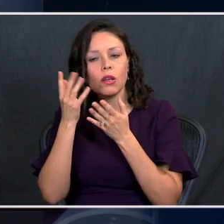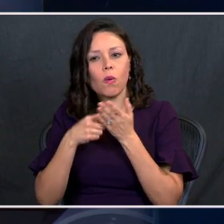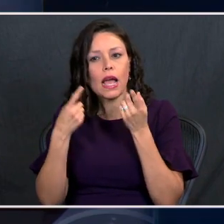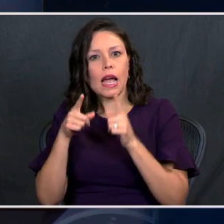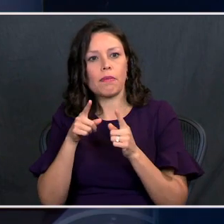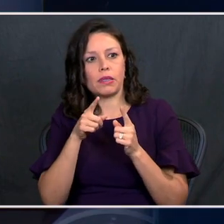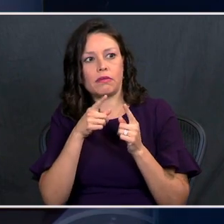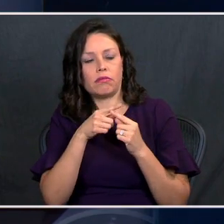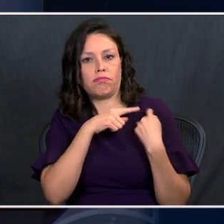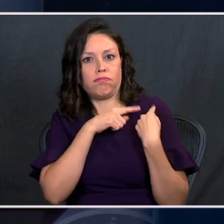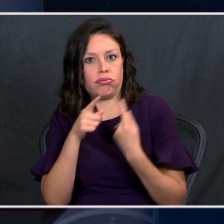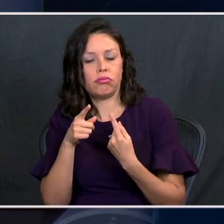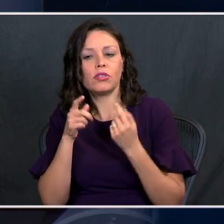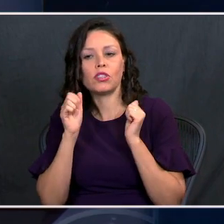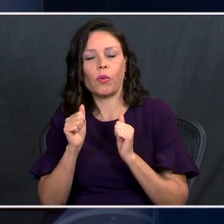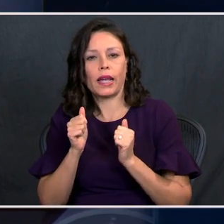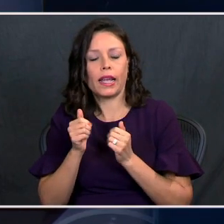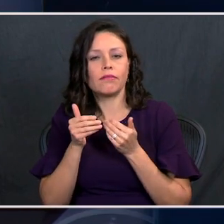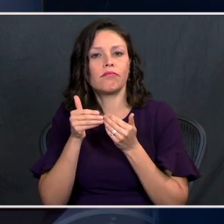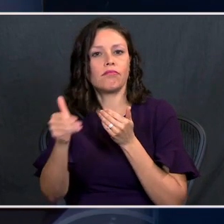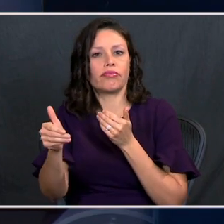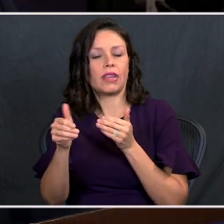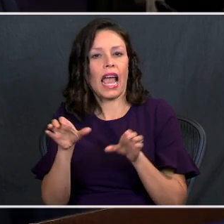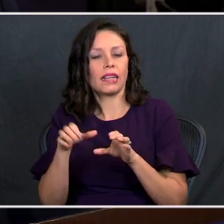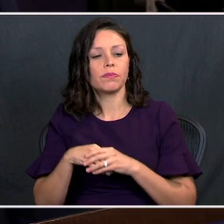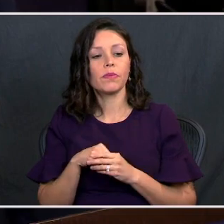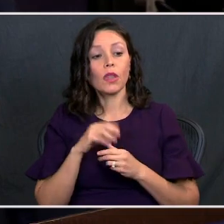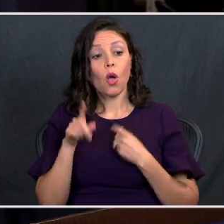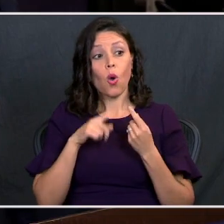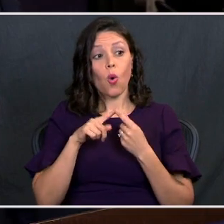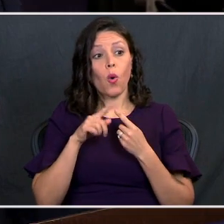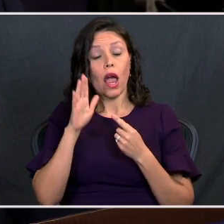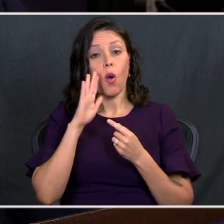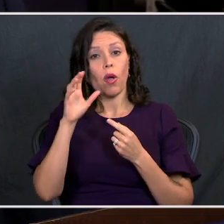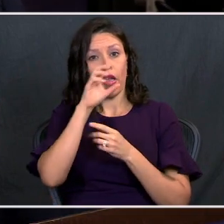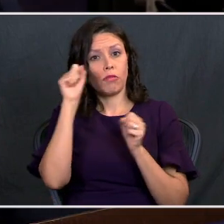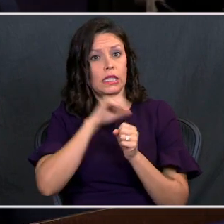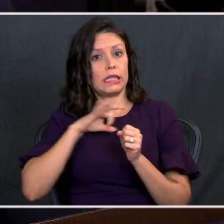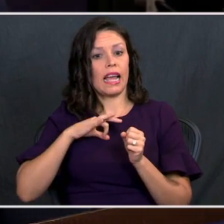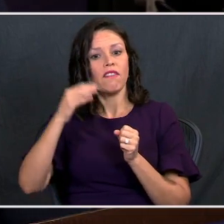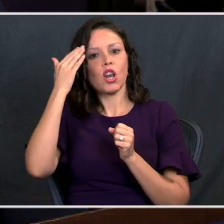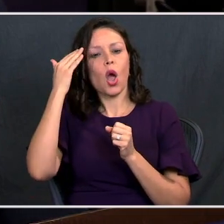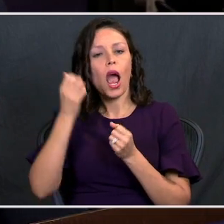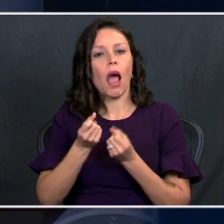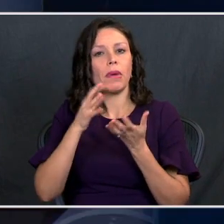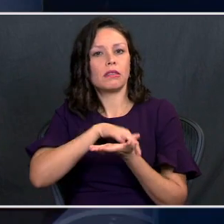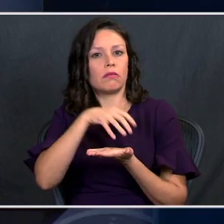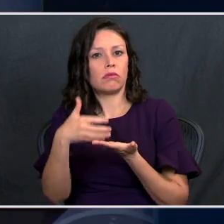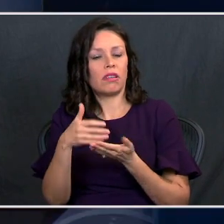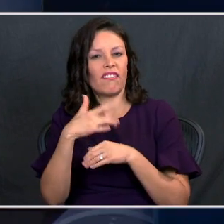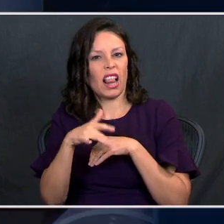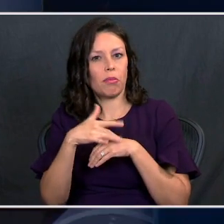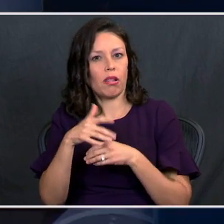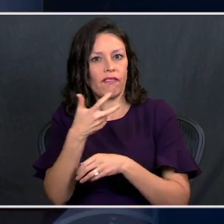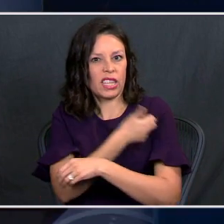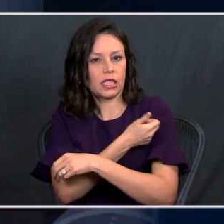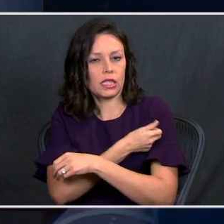so that we can have that assessment moving forward. The Press: When does the administration expect to have a better sense of the available inventory? Ms. Psaki: Well, as I noted at the top,